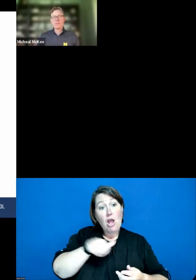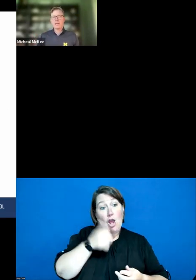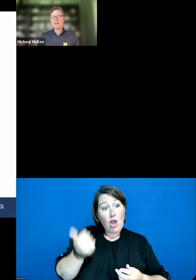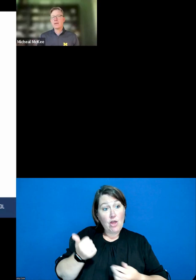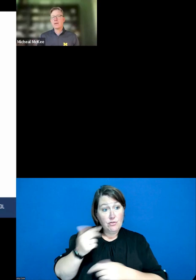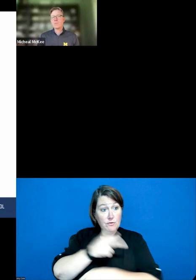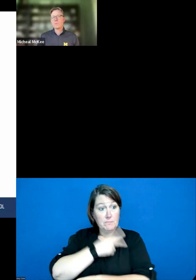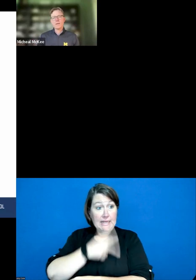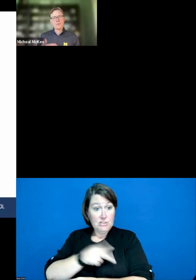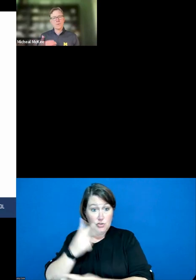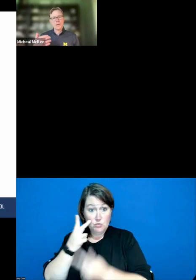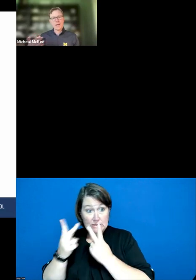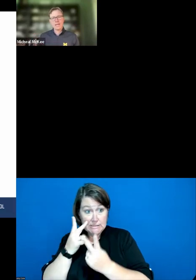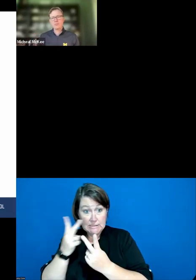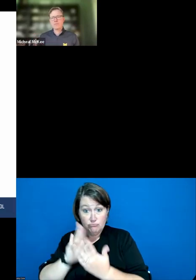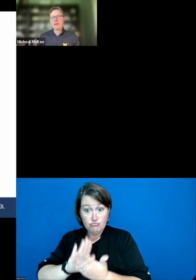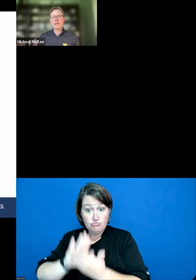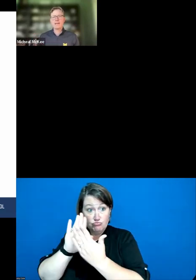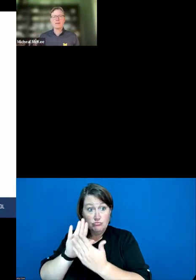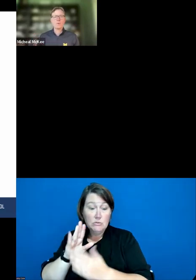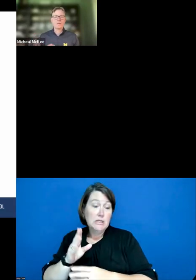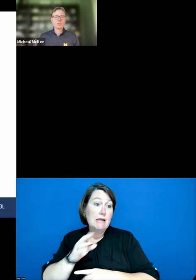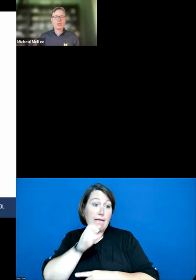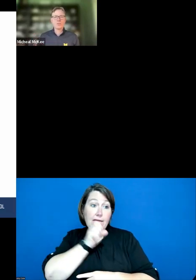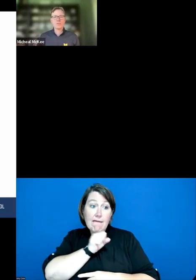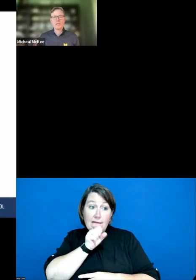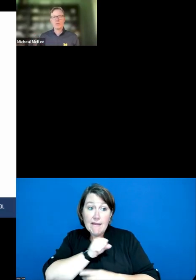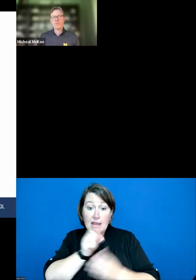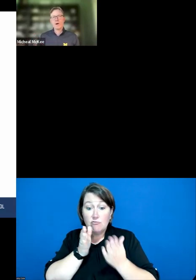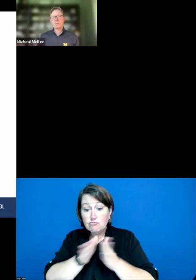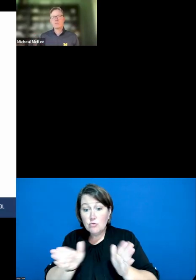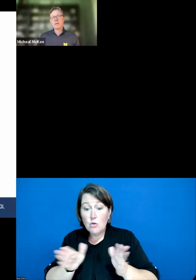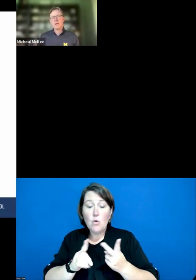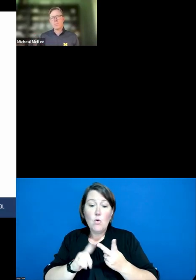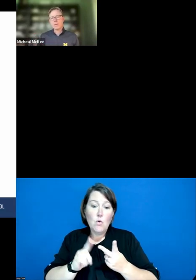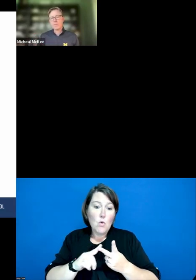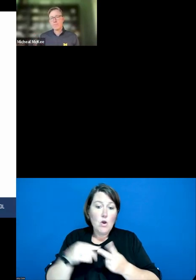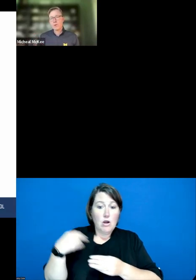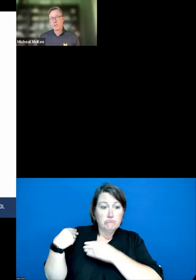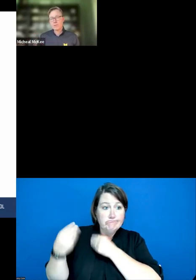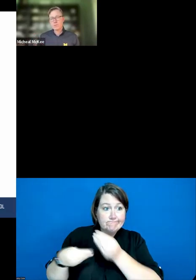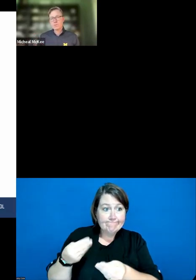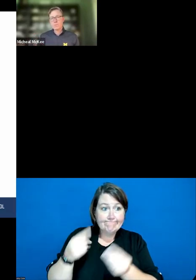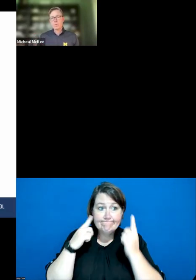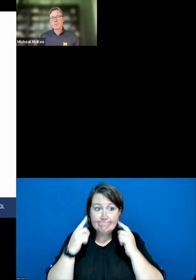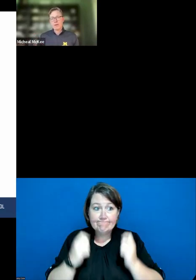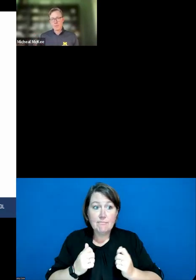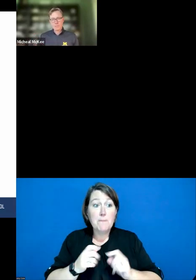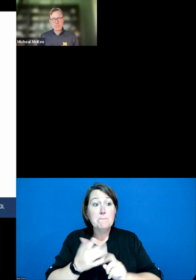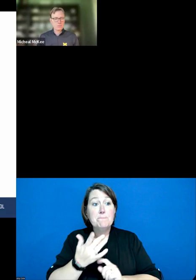see either age related or congenital hearing loss, but prefer to do spoken language,